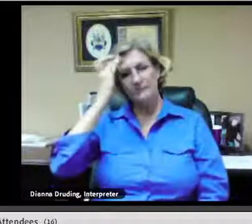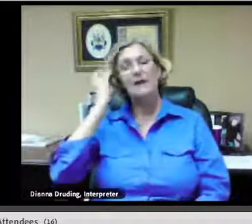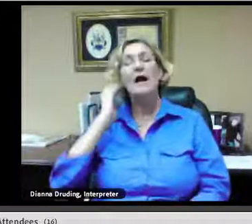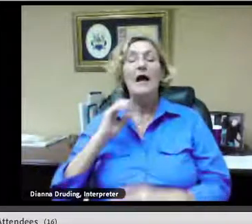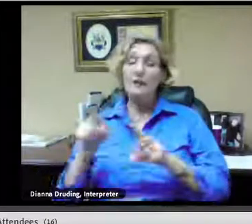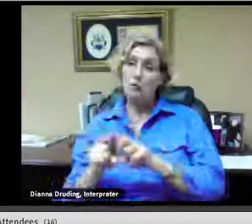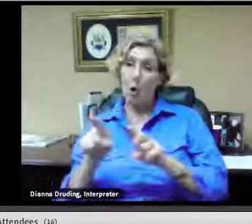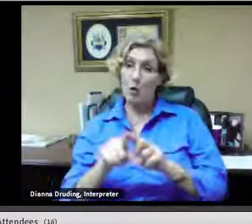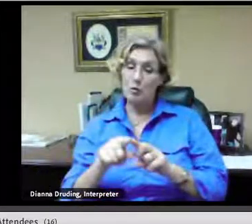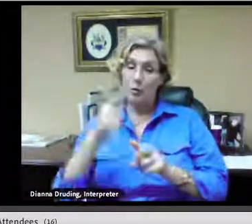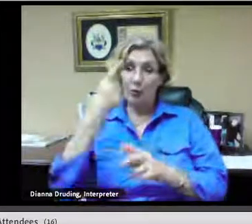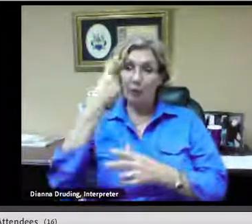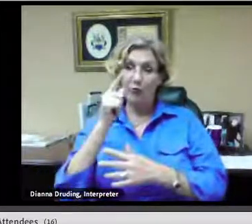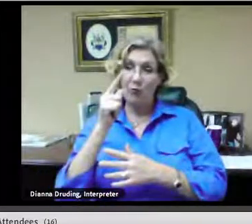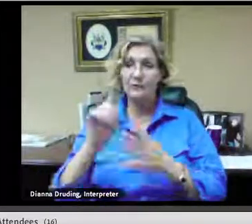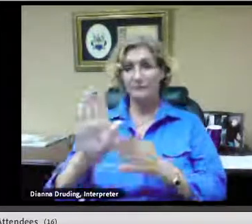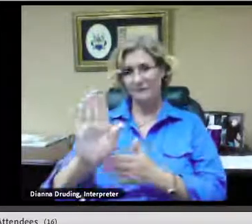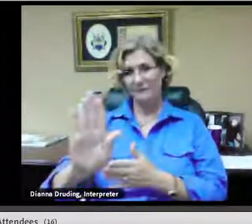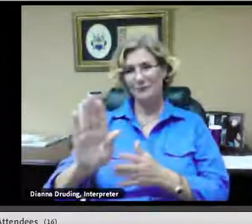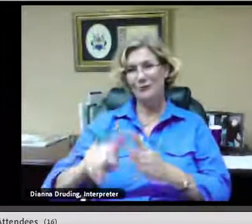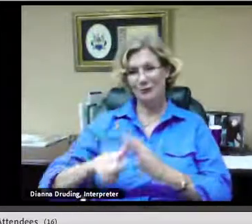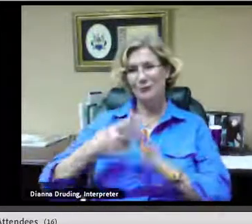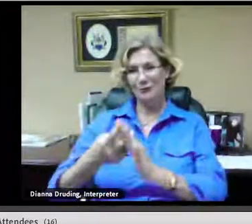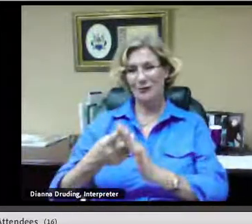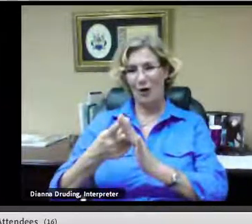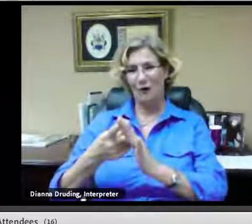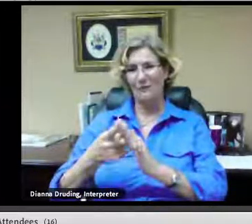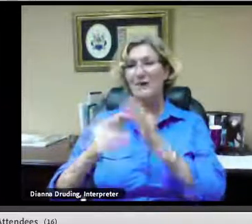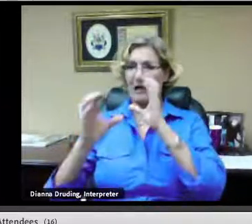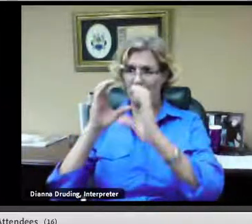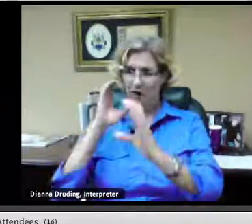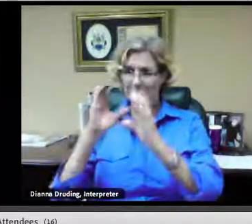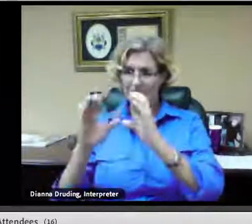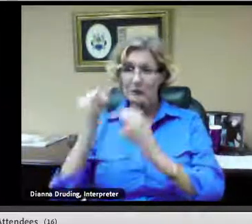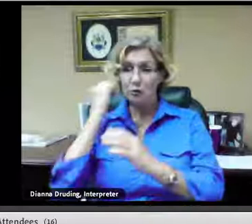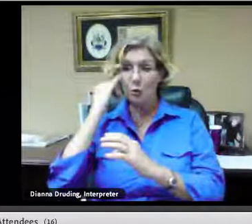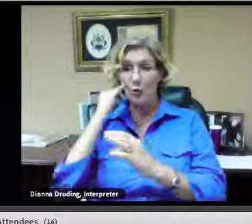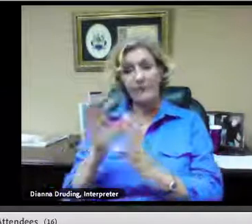If there is a disconnect between your policies, procedures and practices,